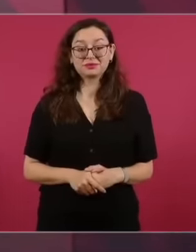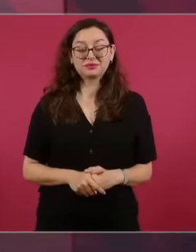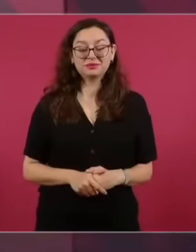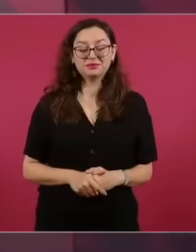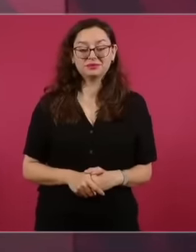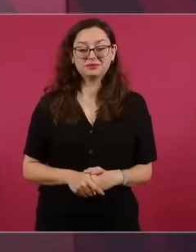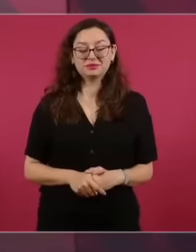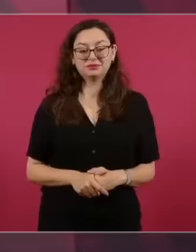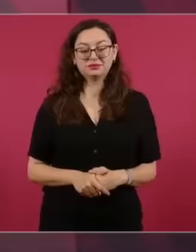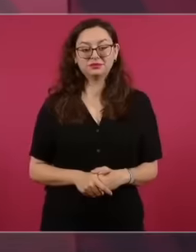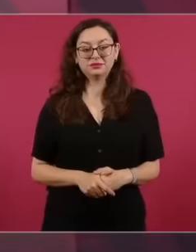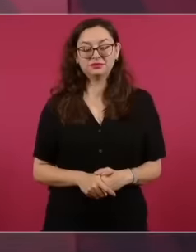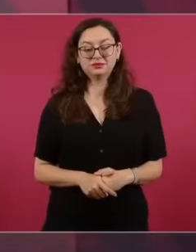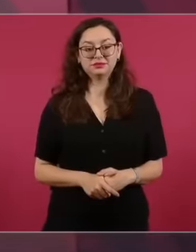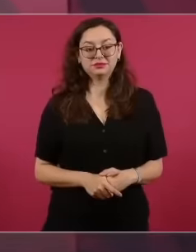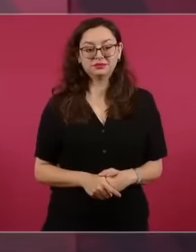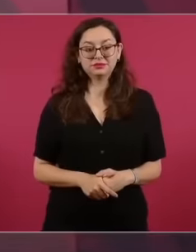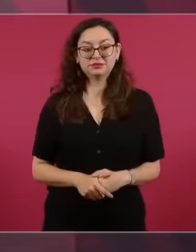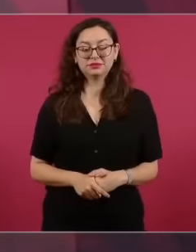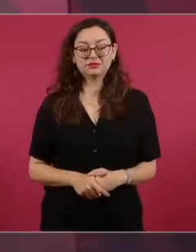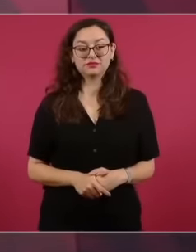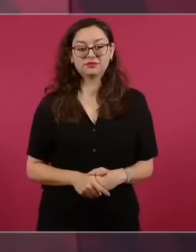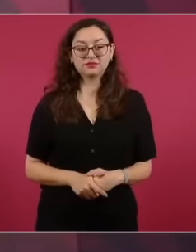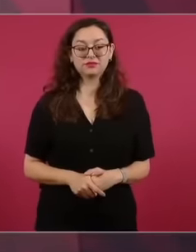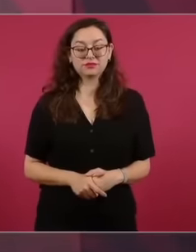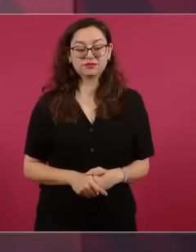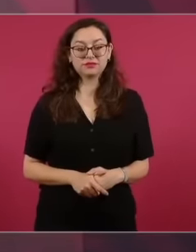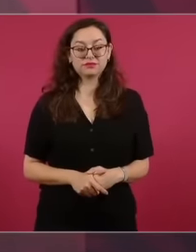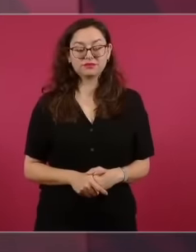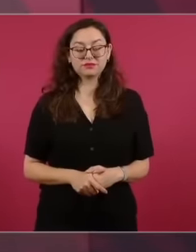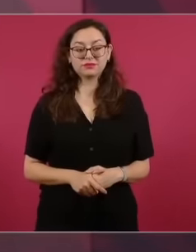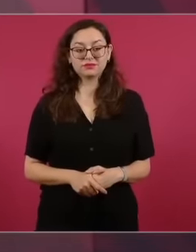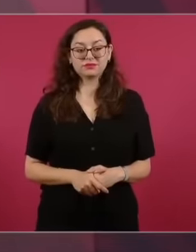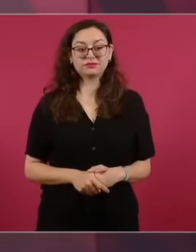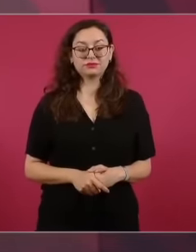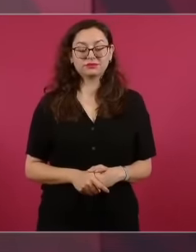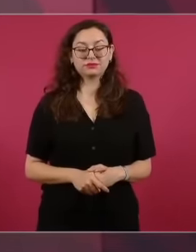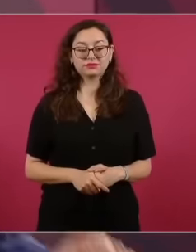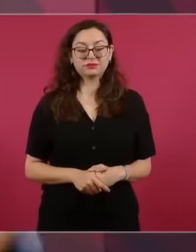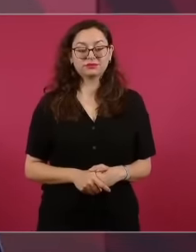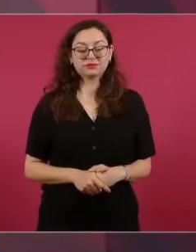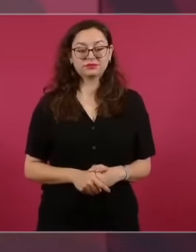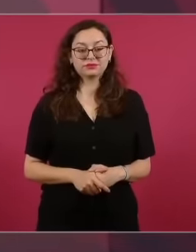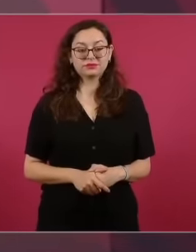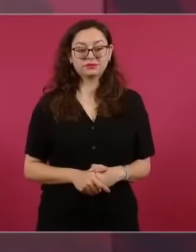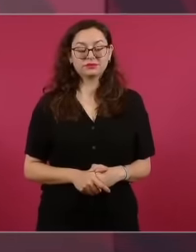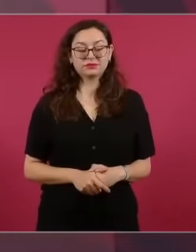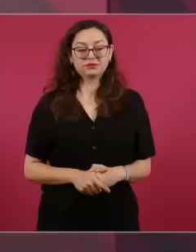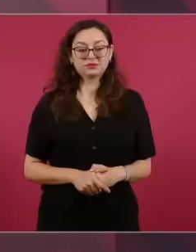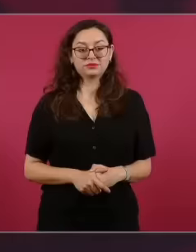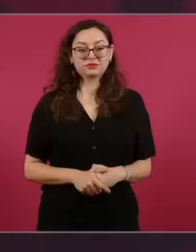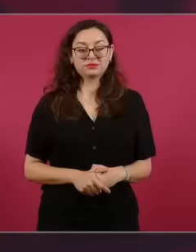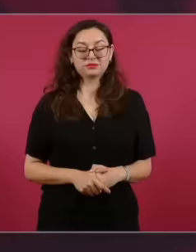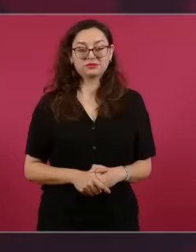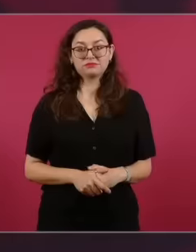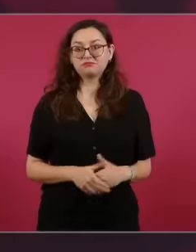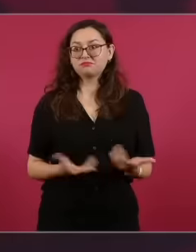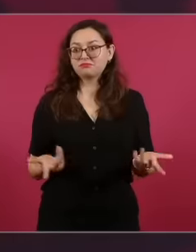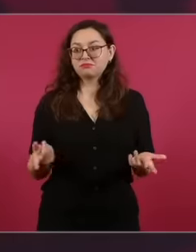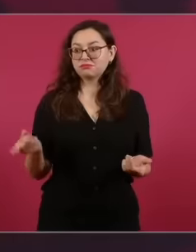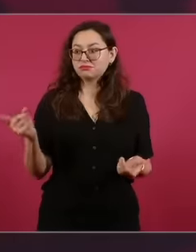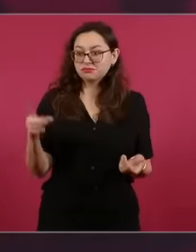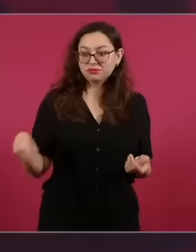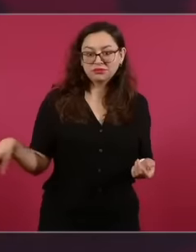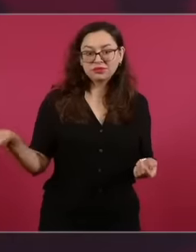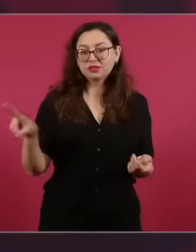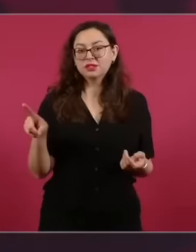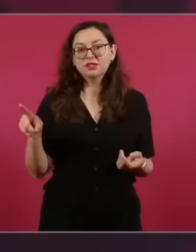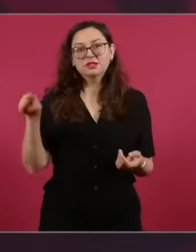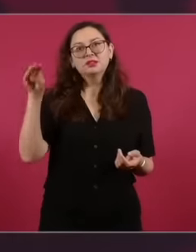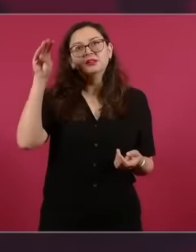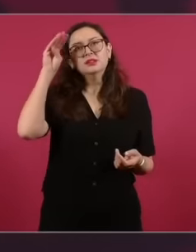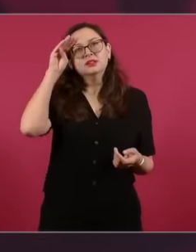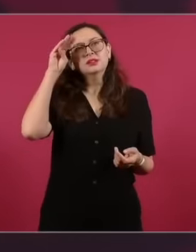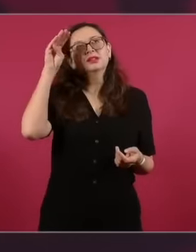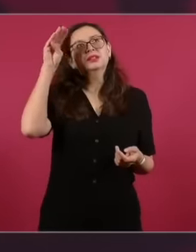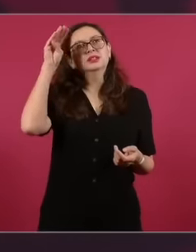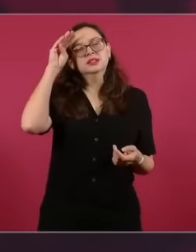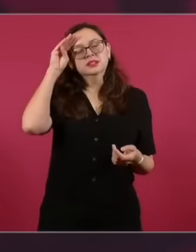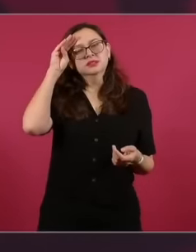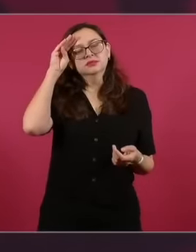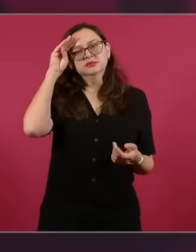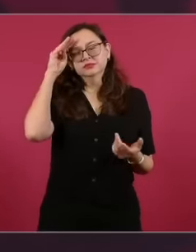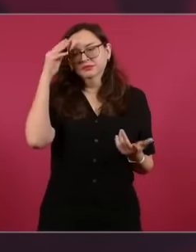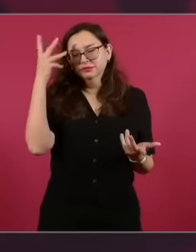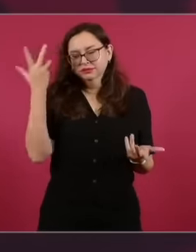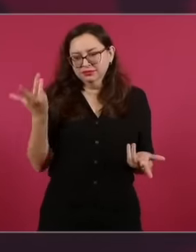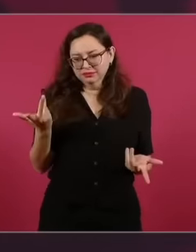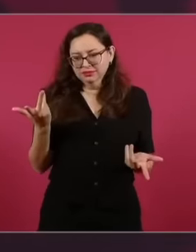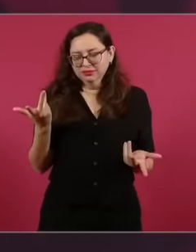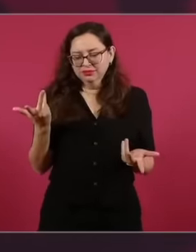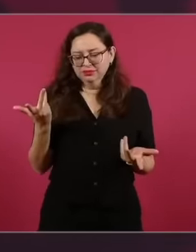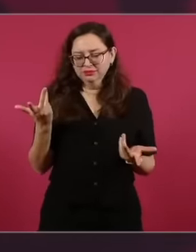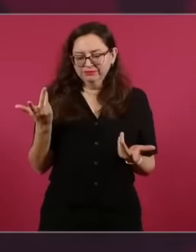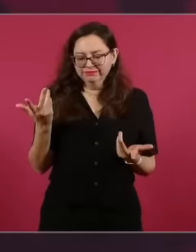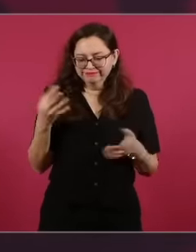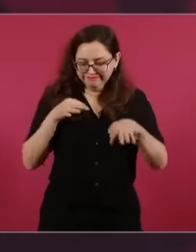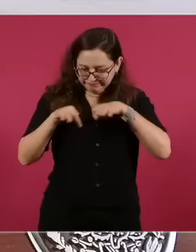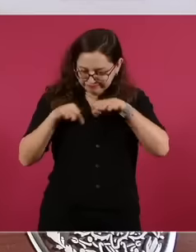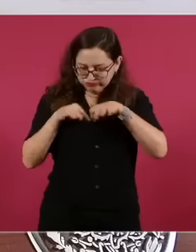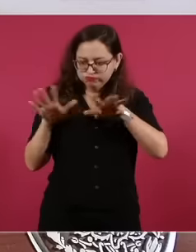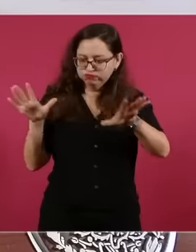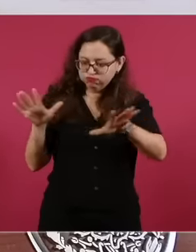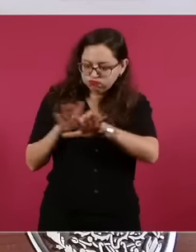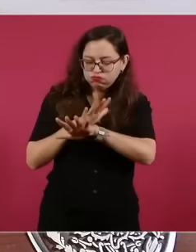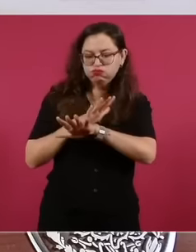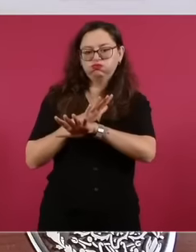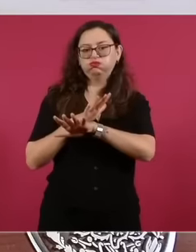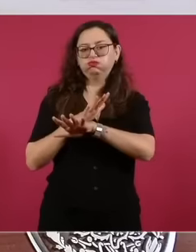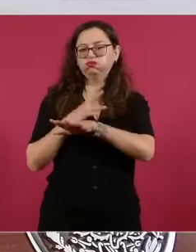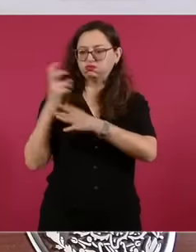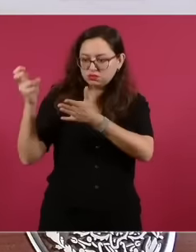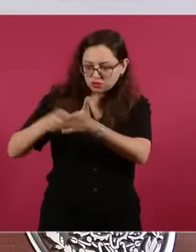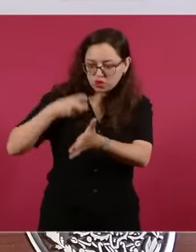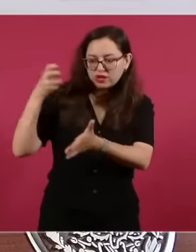sensitivity to understand that they could make changes rectify